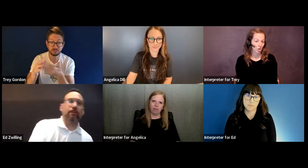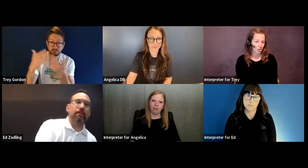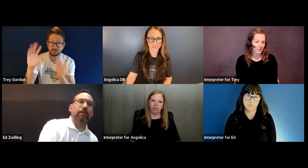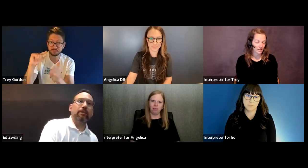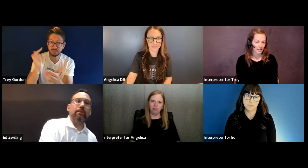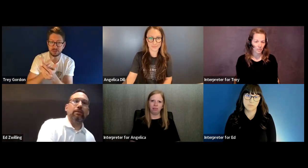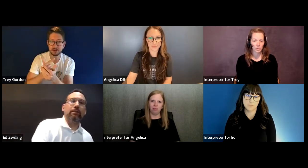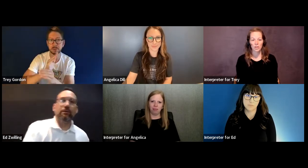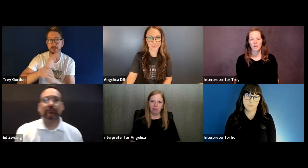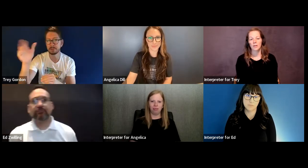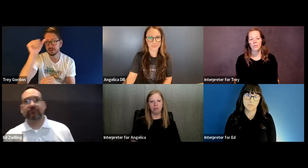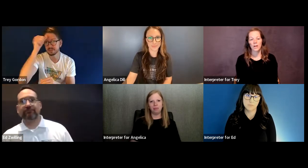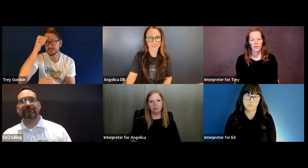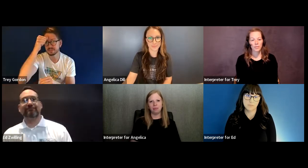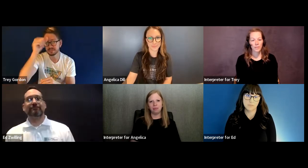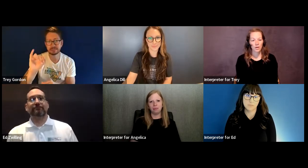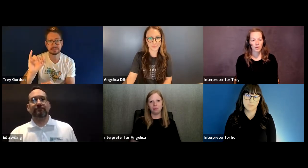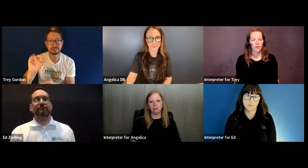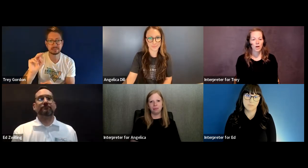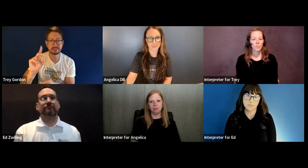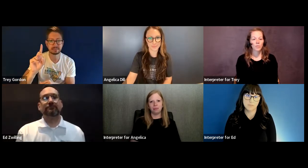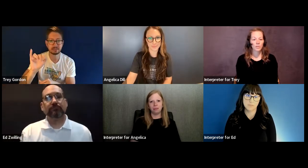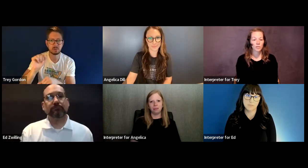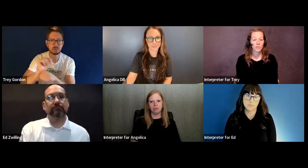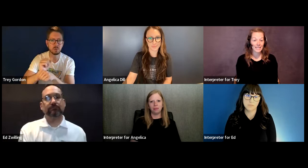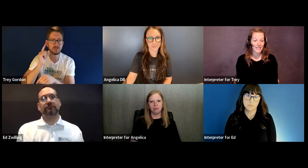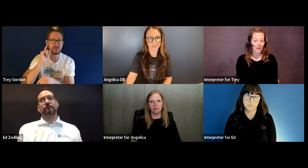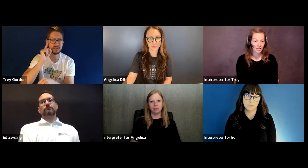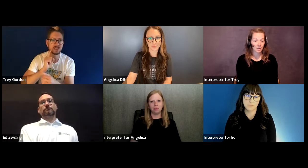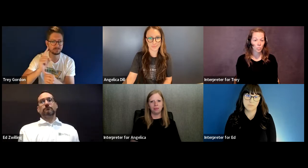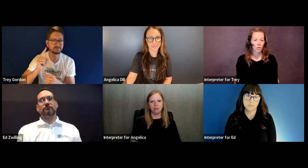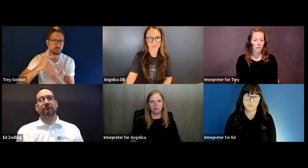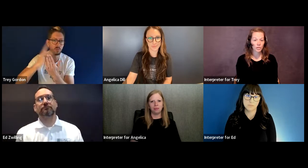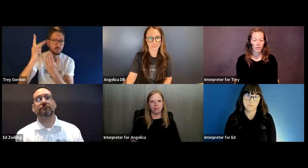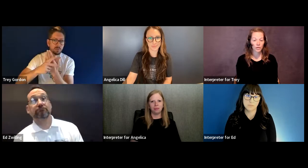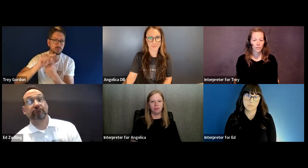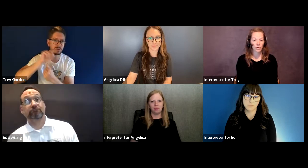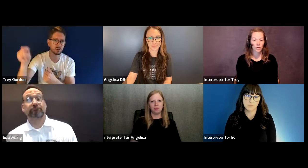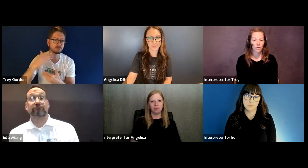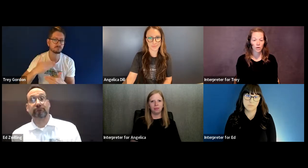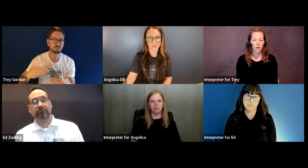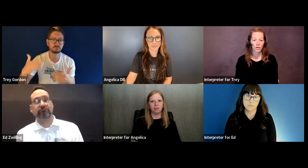all in sign language graduated from there moved over to india and worked there for a few